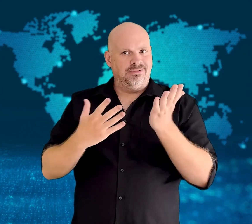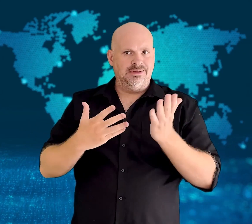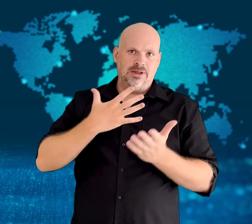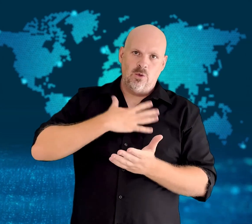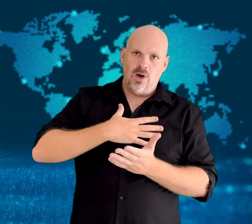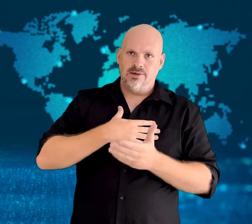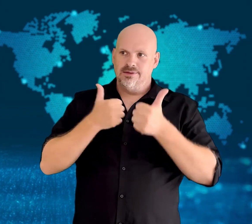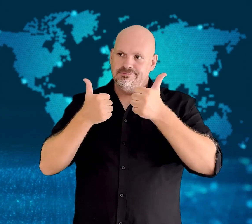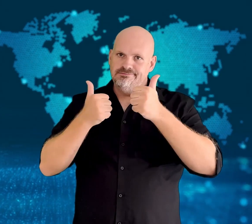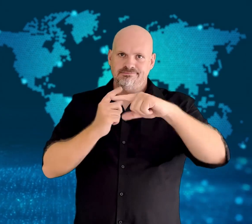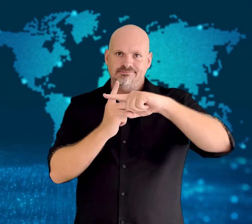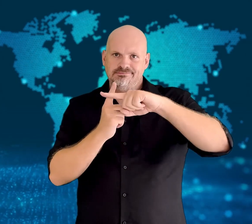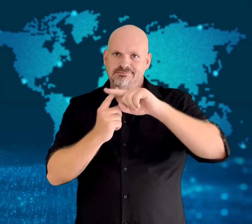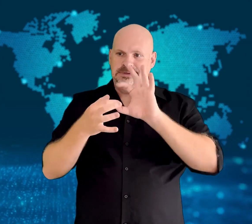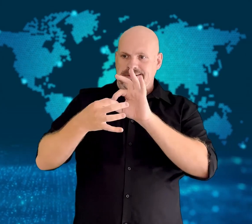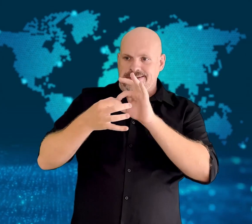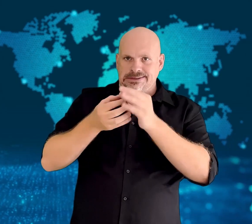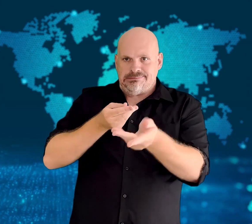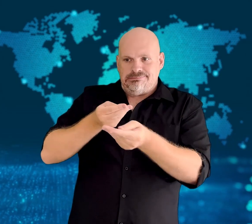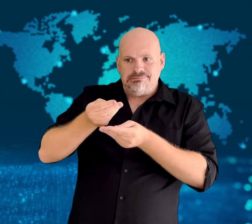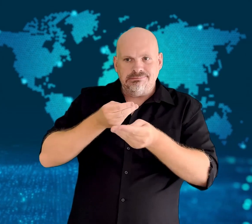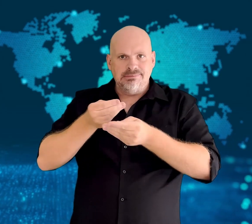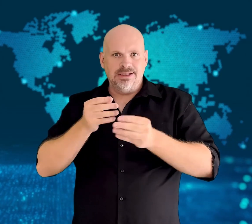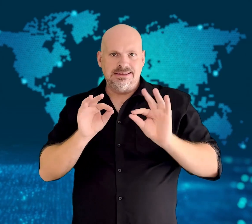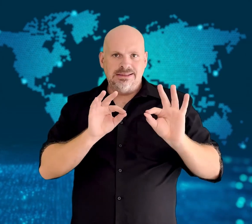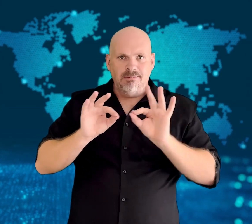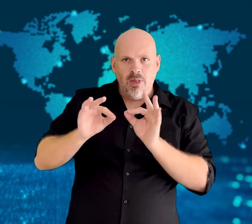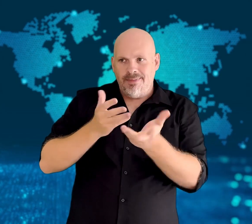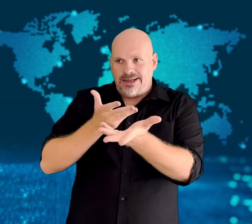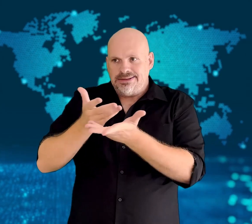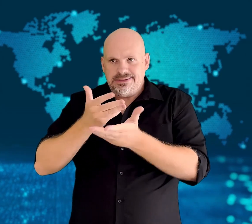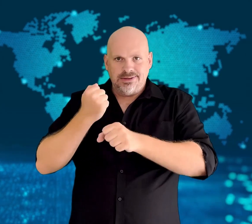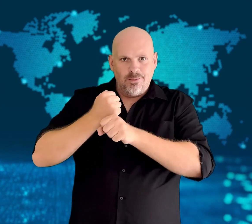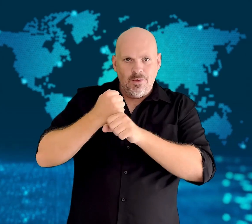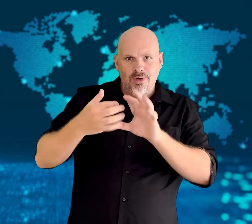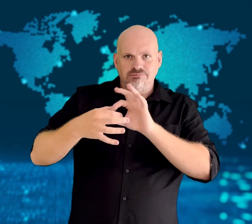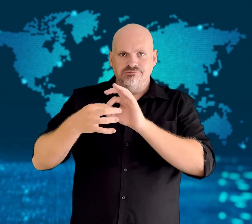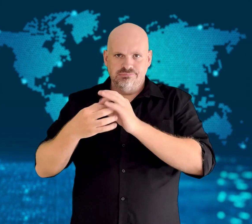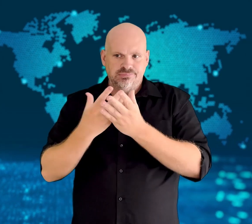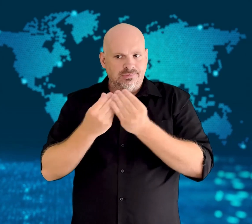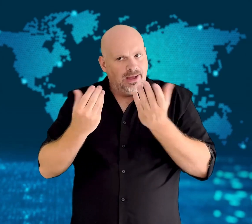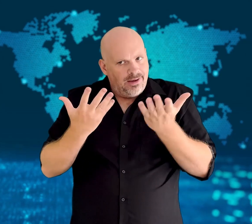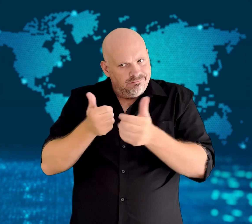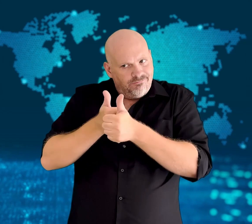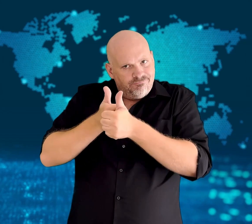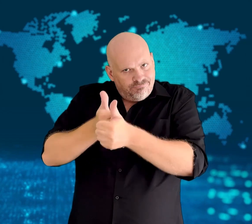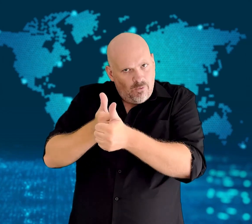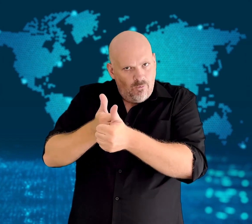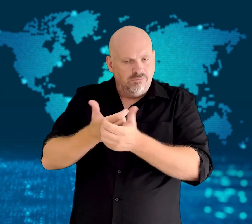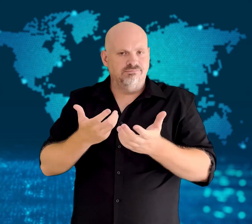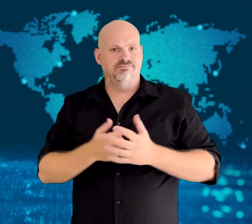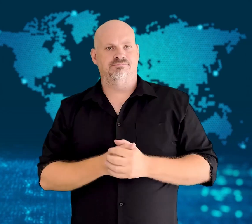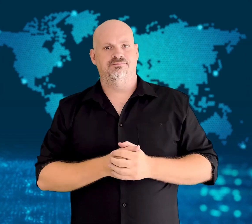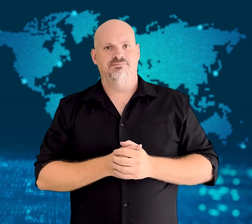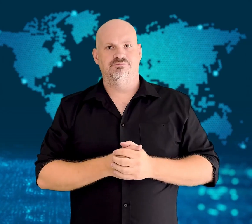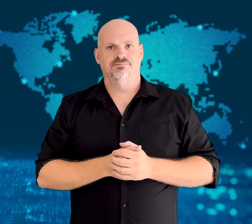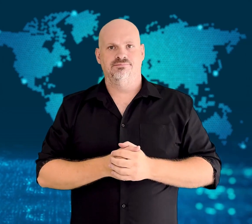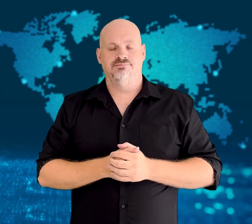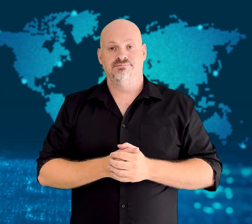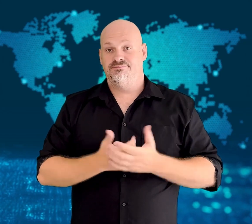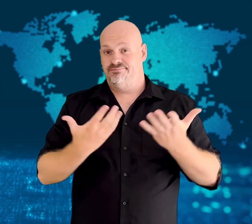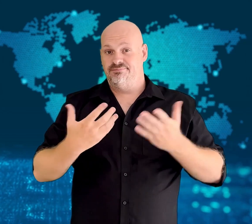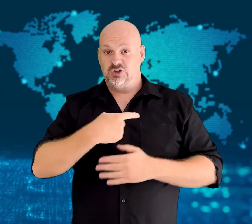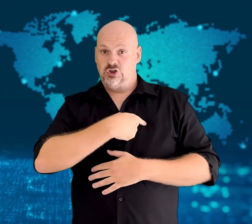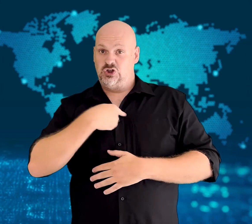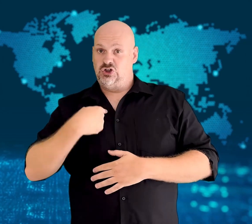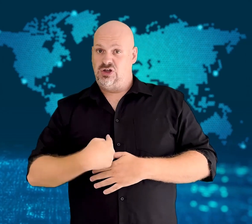However, despite China's warnings, Pelosi proceeded